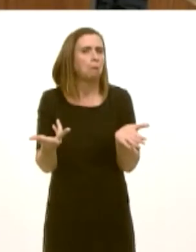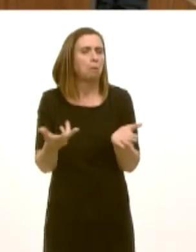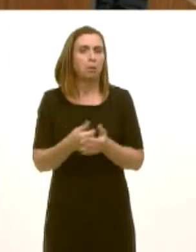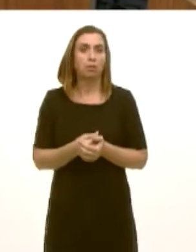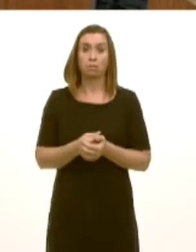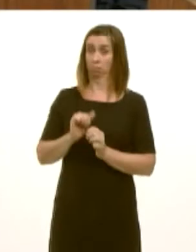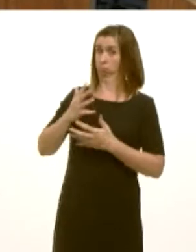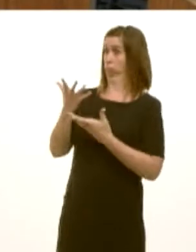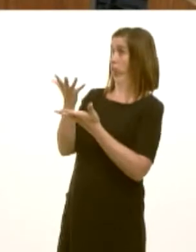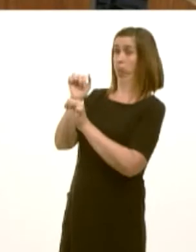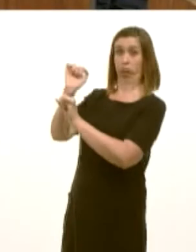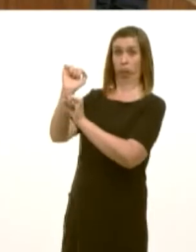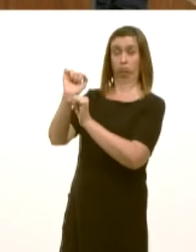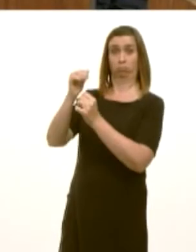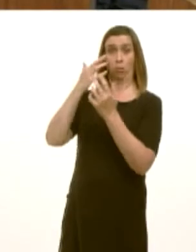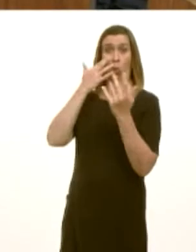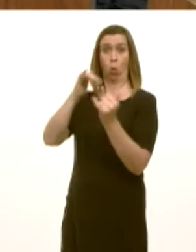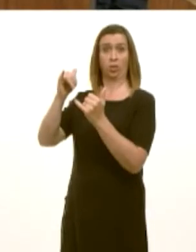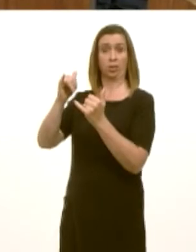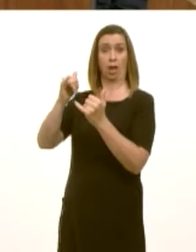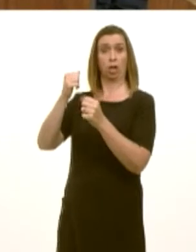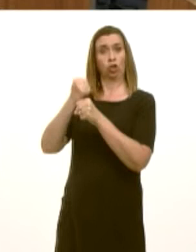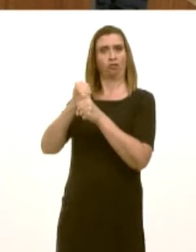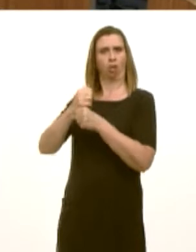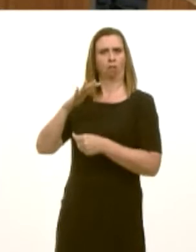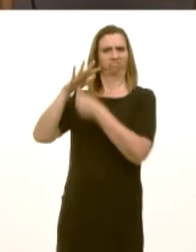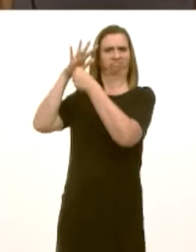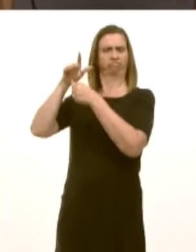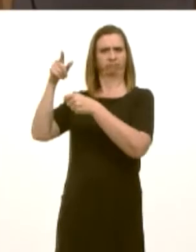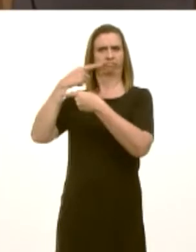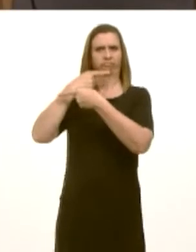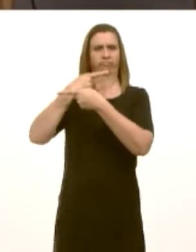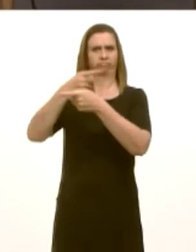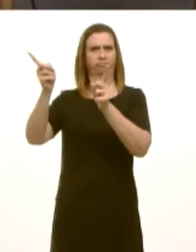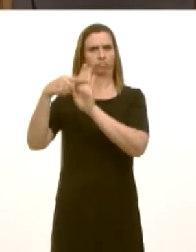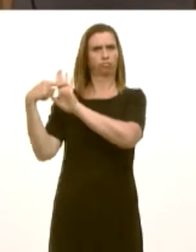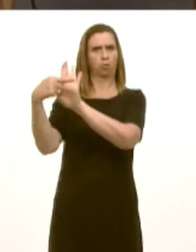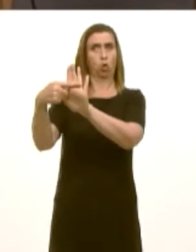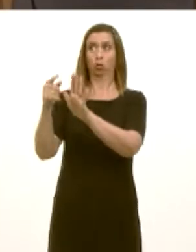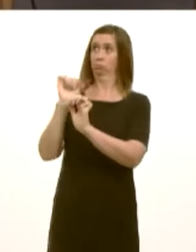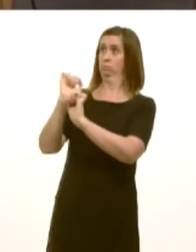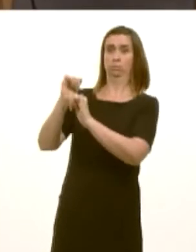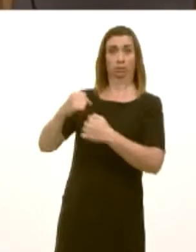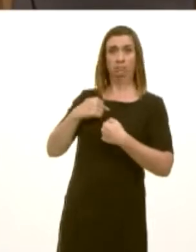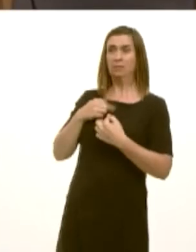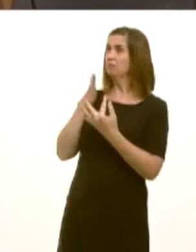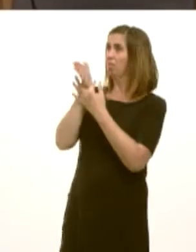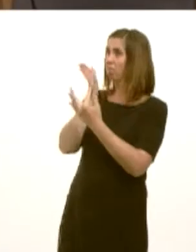Itís a matter for the auditor general to produce that report. Itís not for Government to interfere with that report in any way, nor would we do that. Andrew R.T.